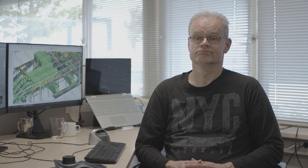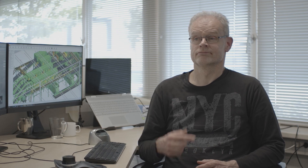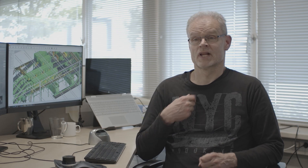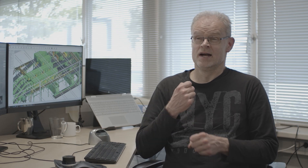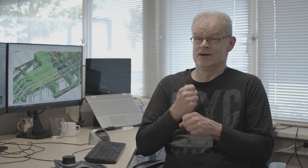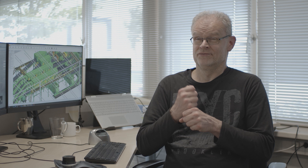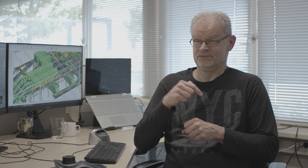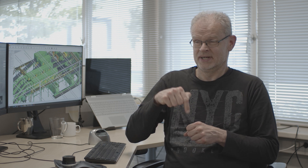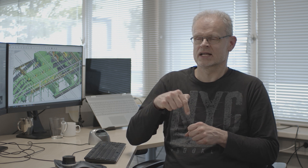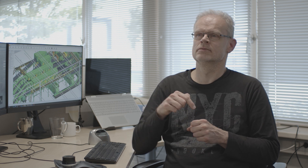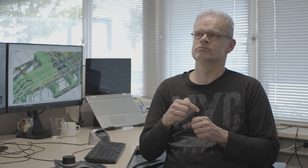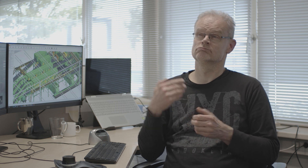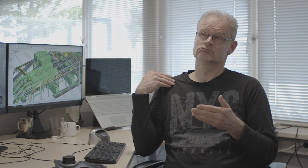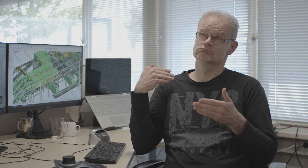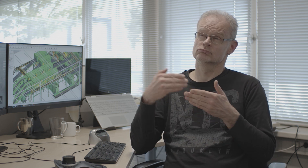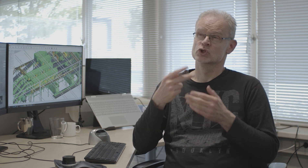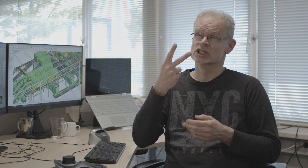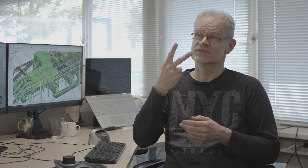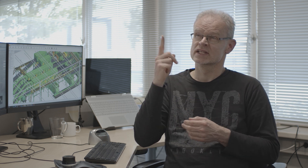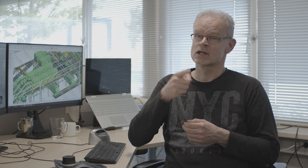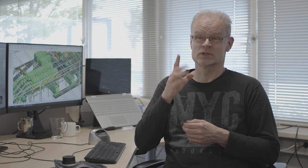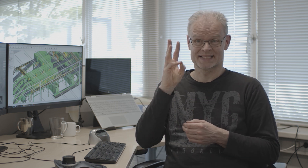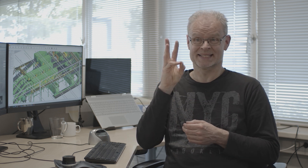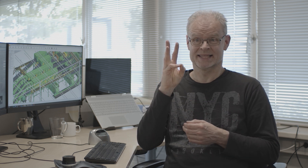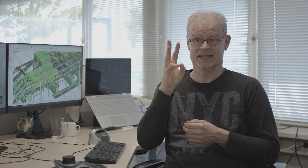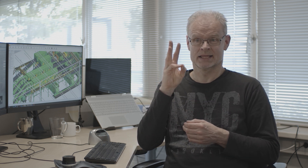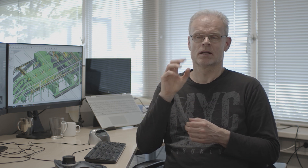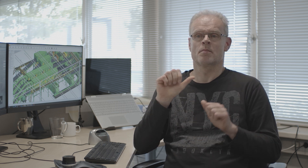I've been working here since 2013.